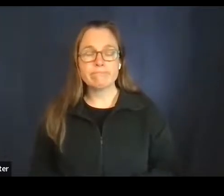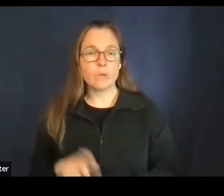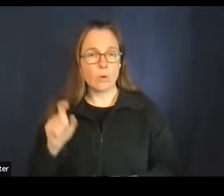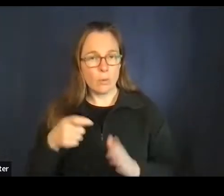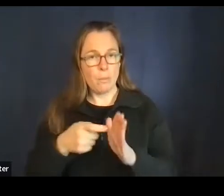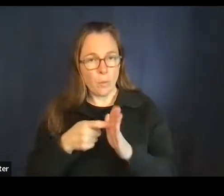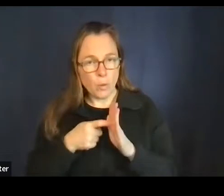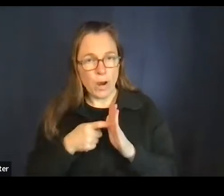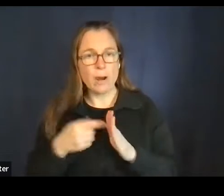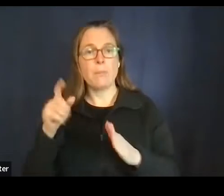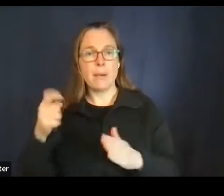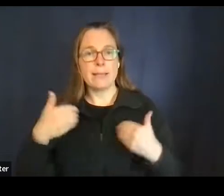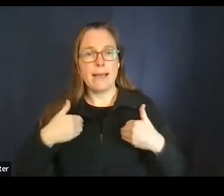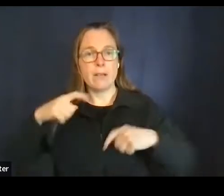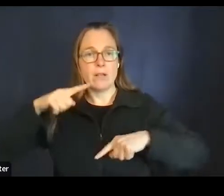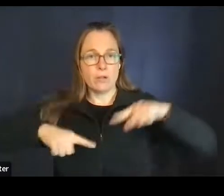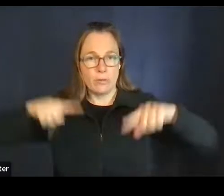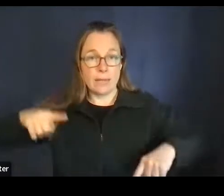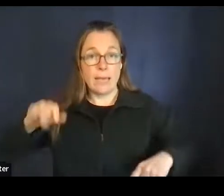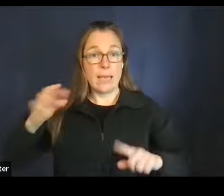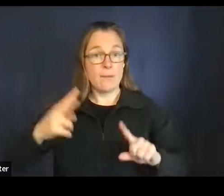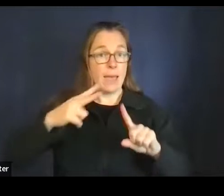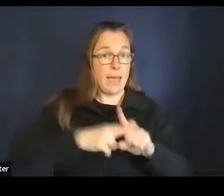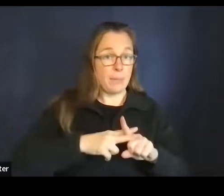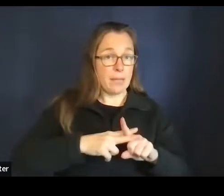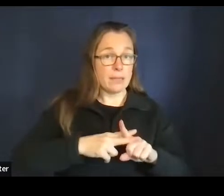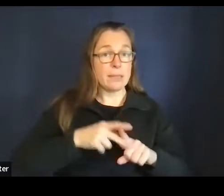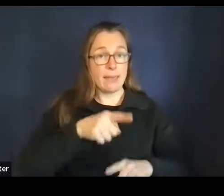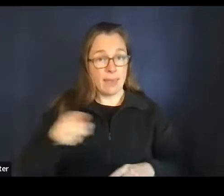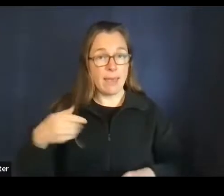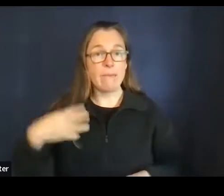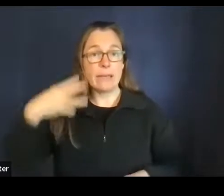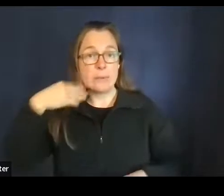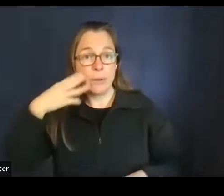If applicants have experience with districting, if they have experience in community,